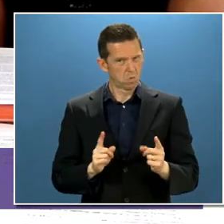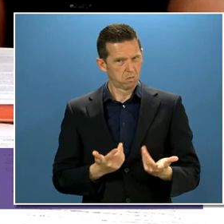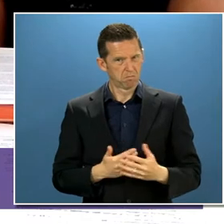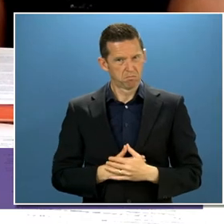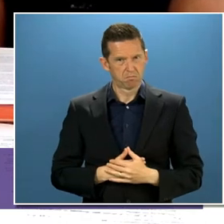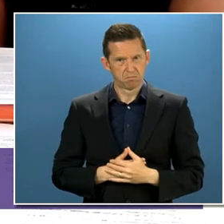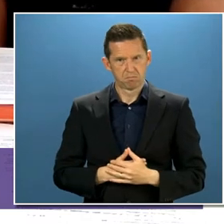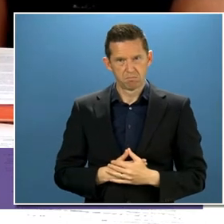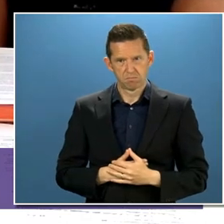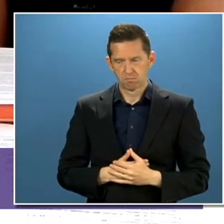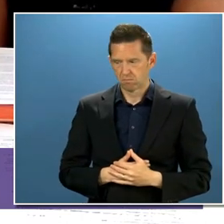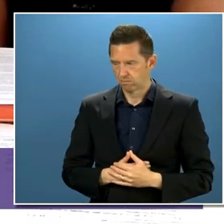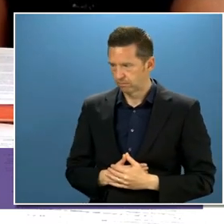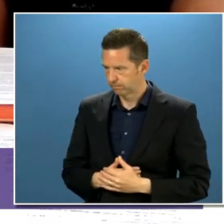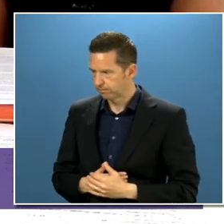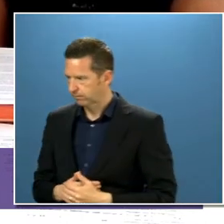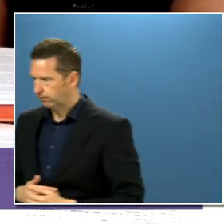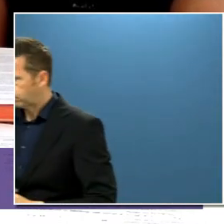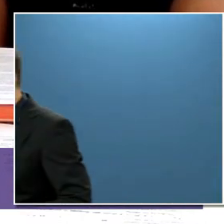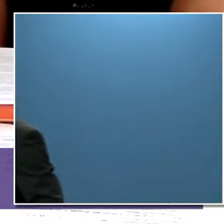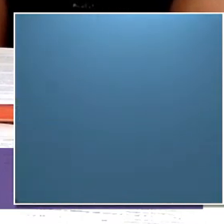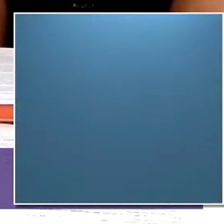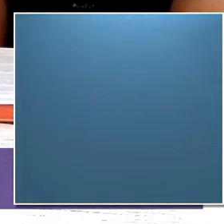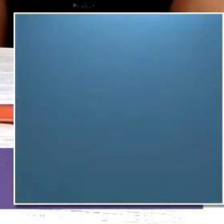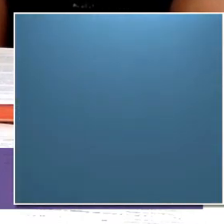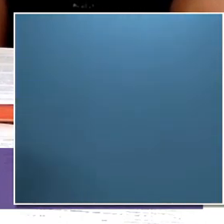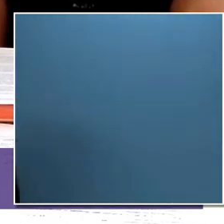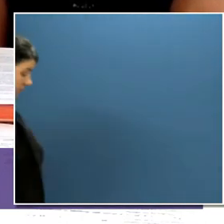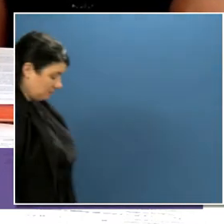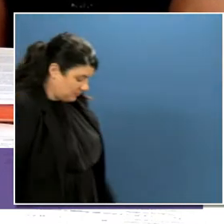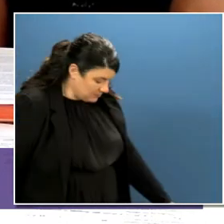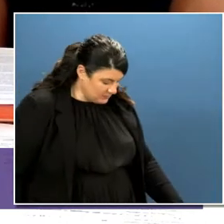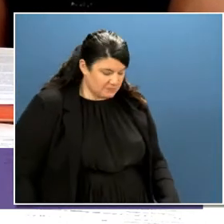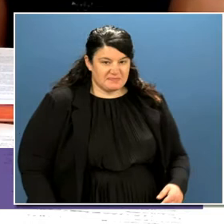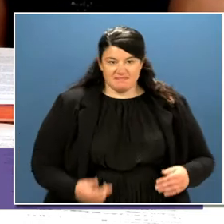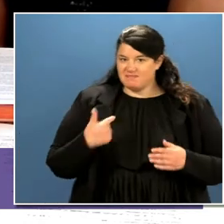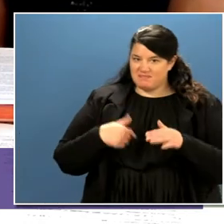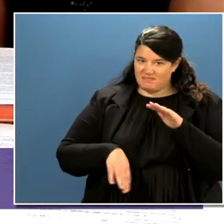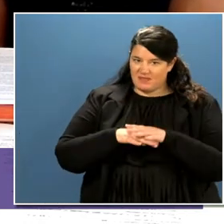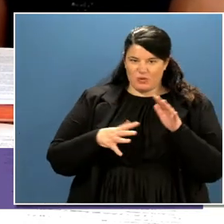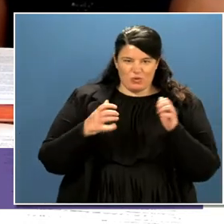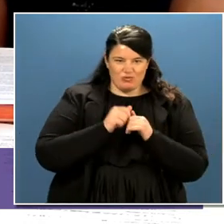Yes, first of all I completely agree with you the old "Nice, shiny, here is the document", and it lives in the drawer of the one person